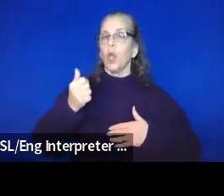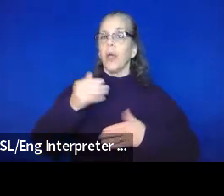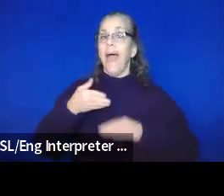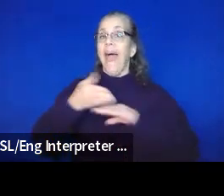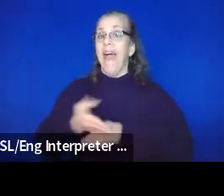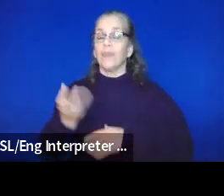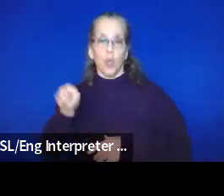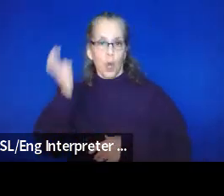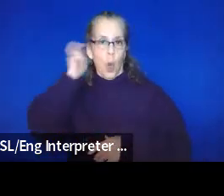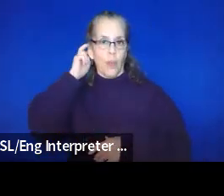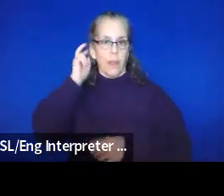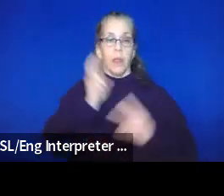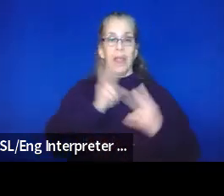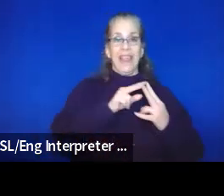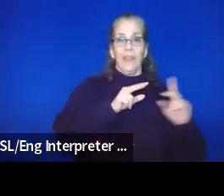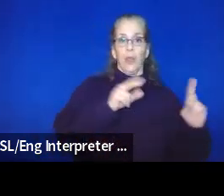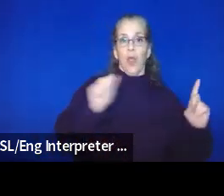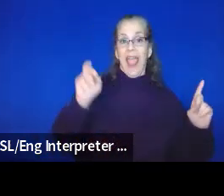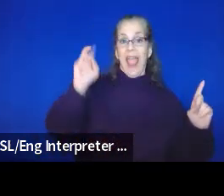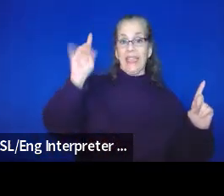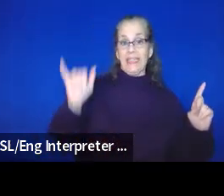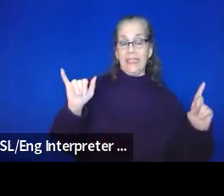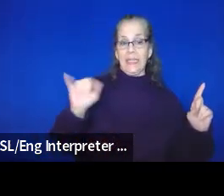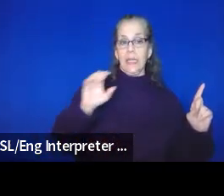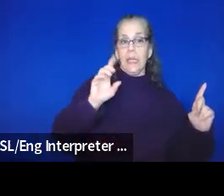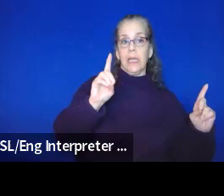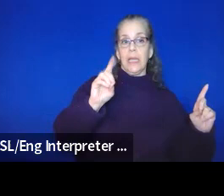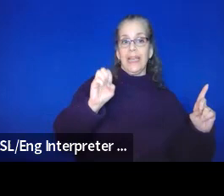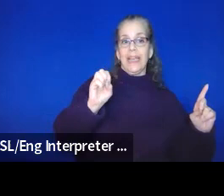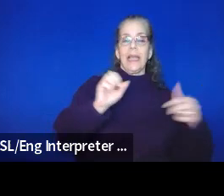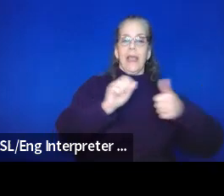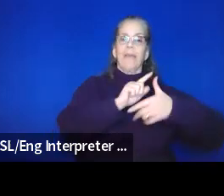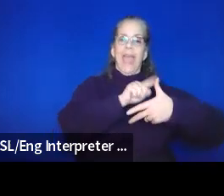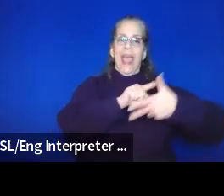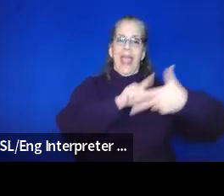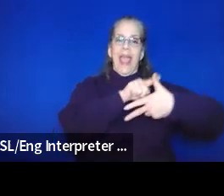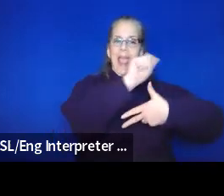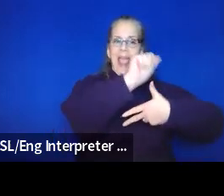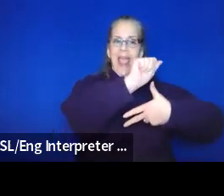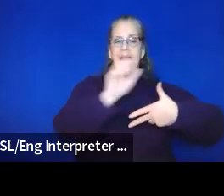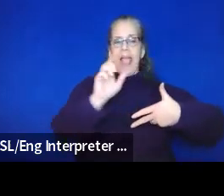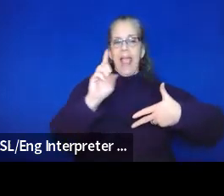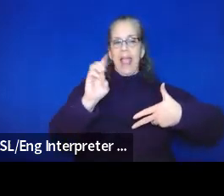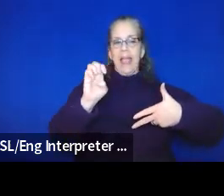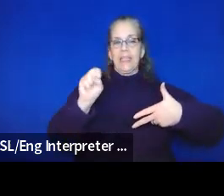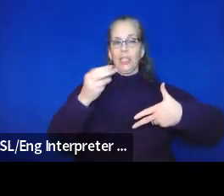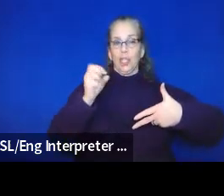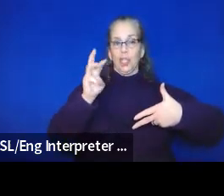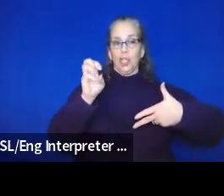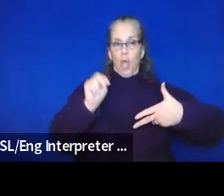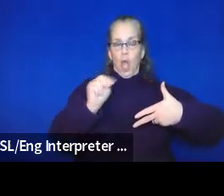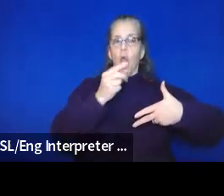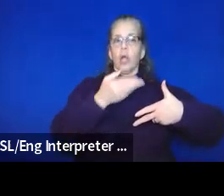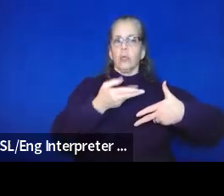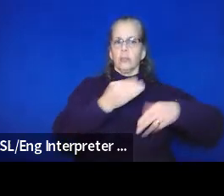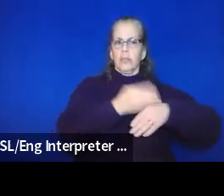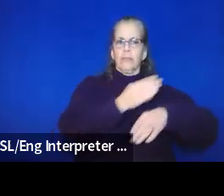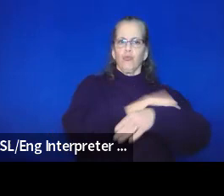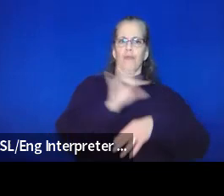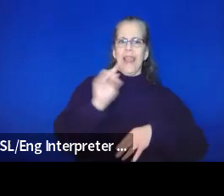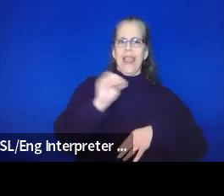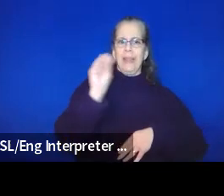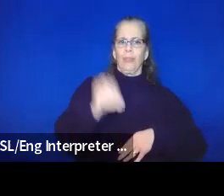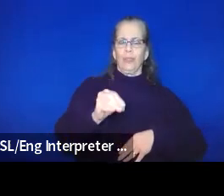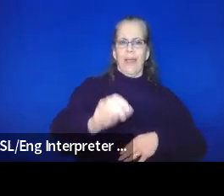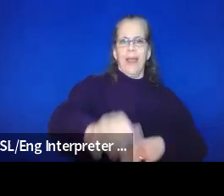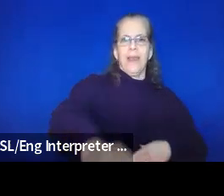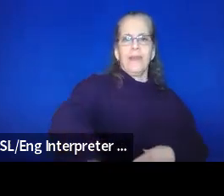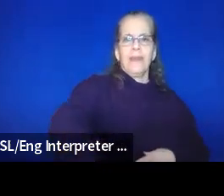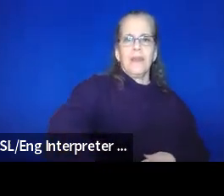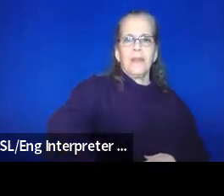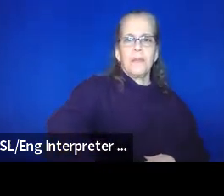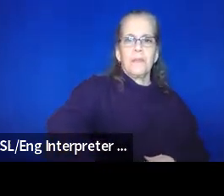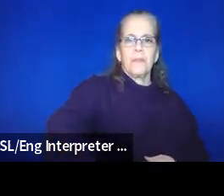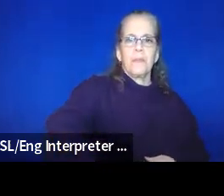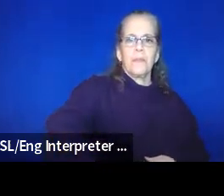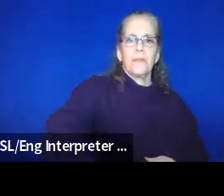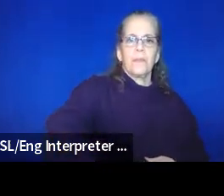Deshawn who improves to 80% sentence score. Or Andy who improves 40% sentence, half of